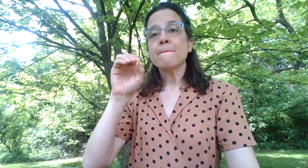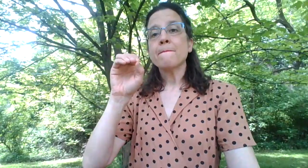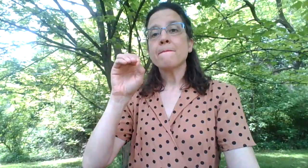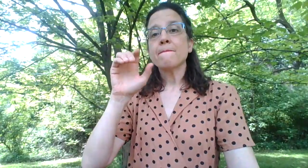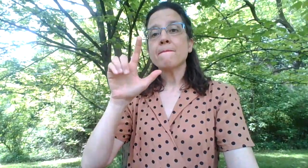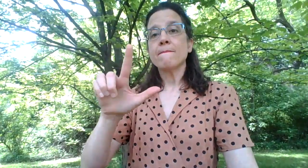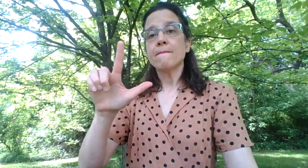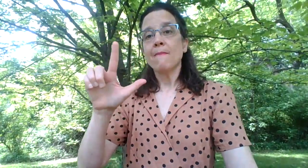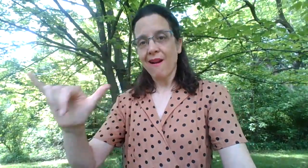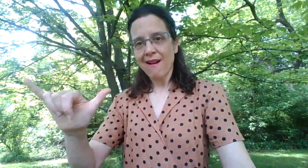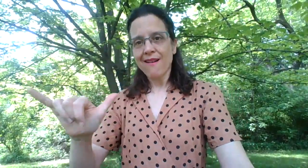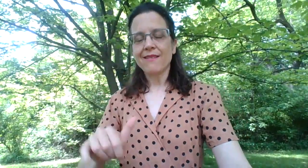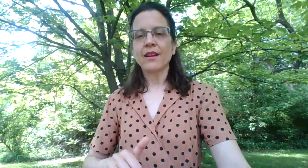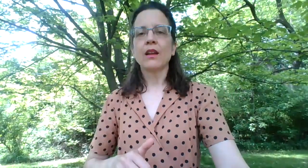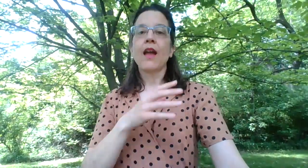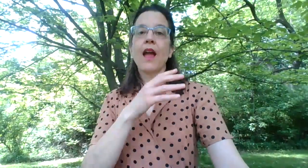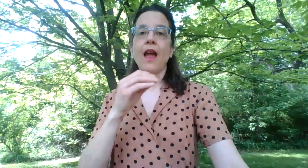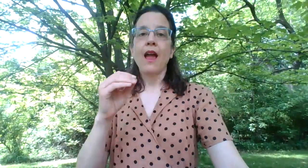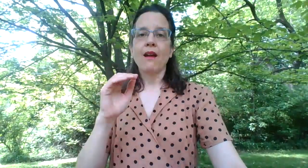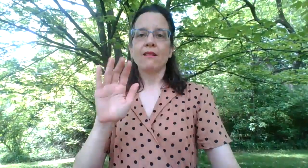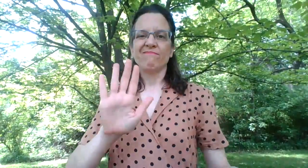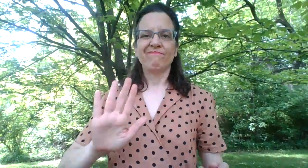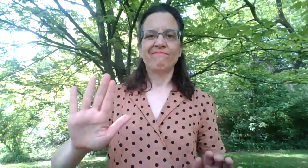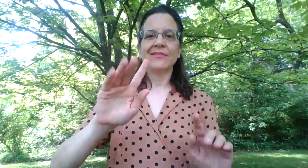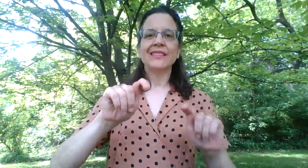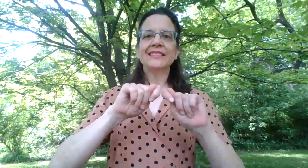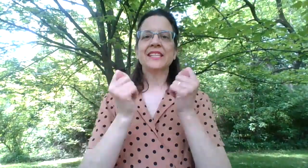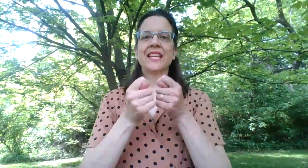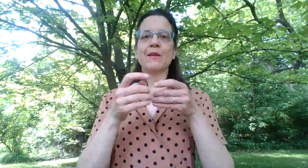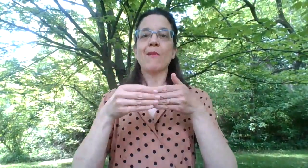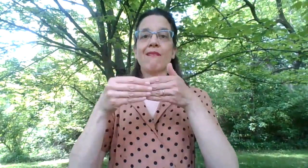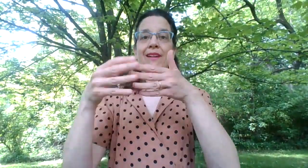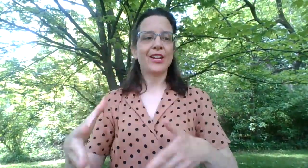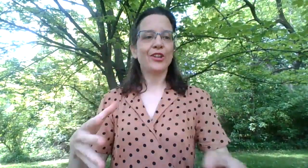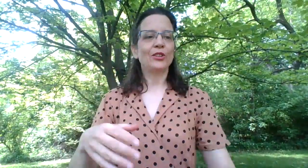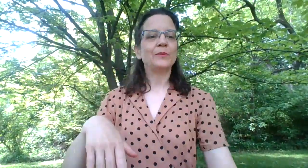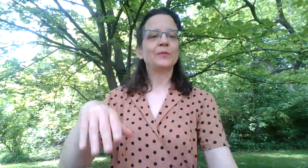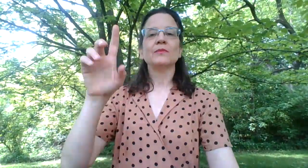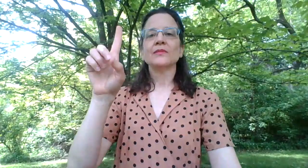Molly, and their team leader, Davianna.